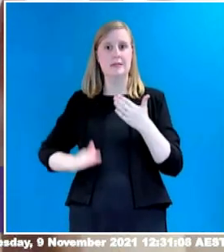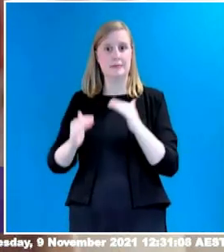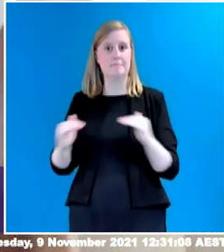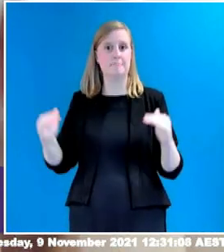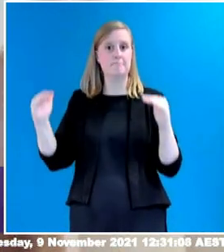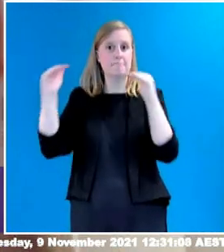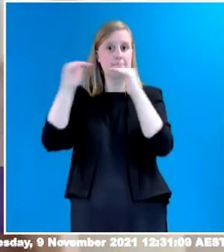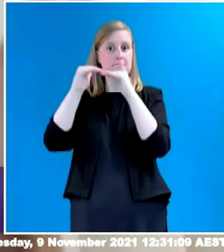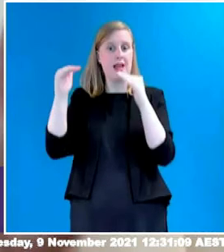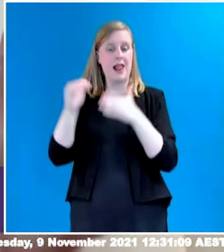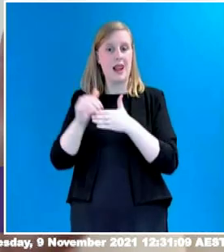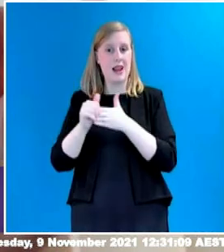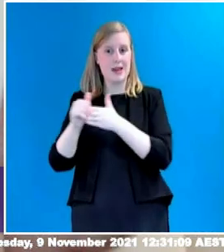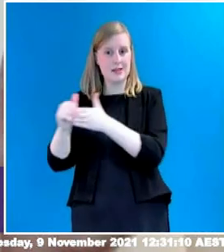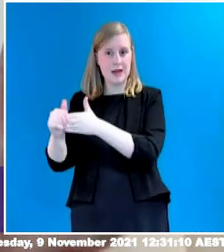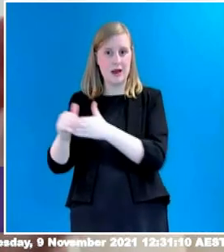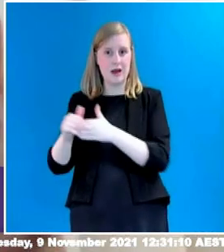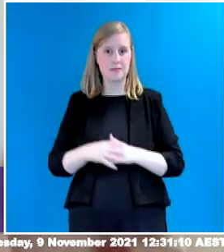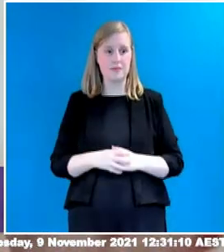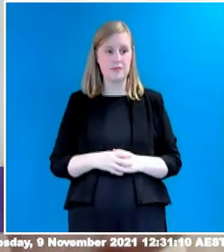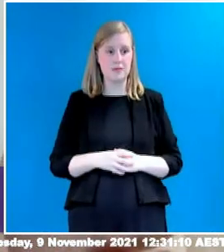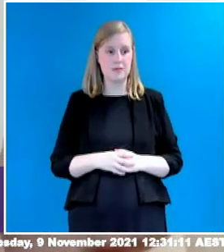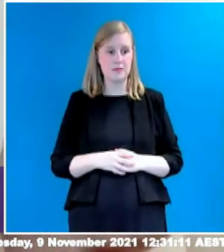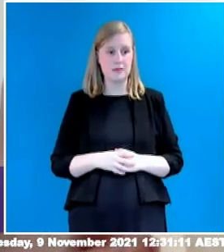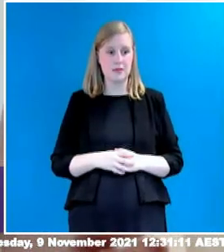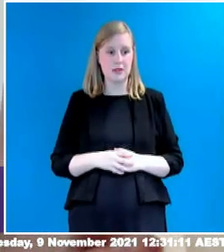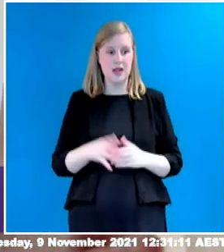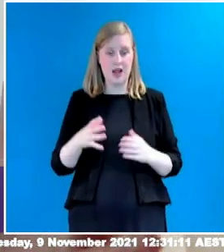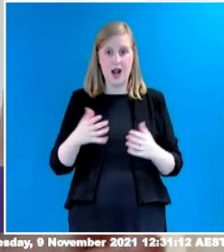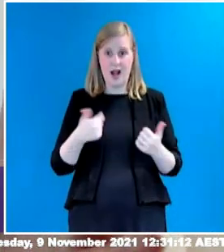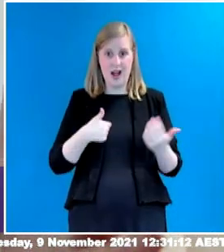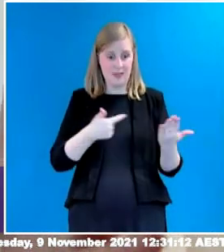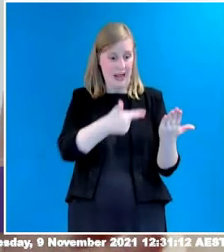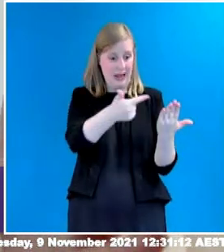is a big long list of people who are highly qualified disabled people, just